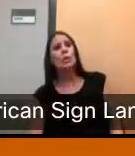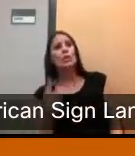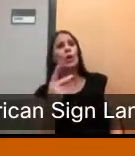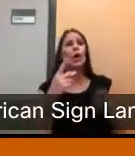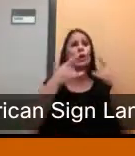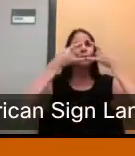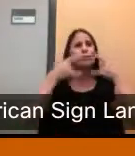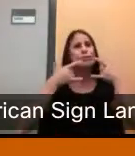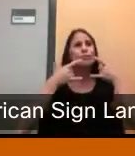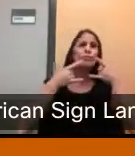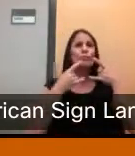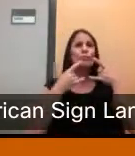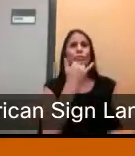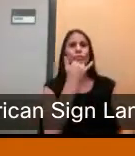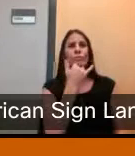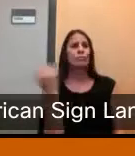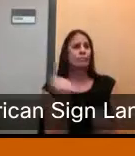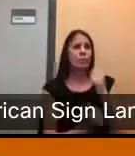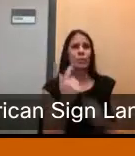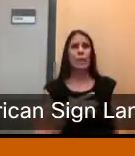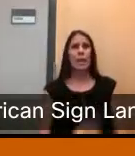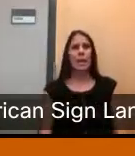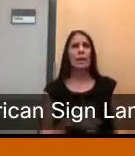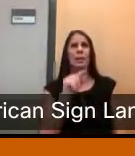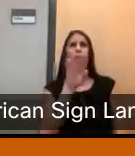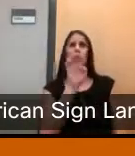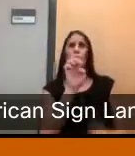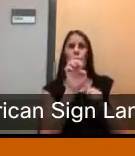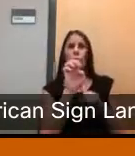liked the tone like, it felt about. Right? And so, as we work through the groups, we